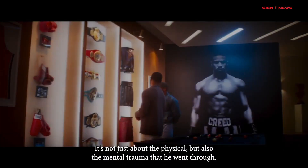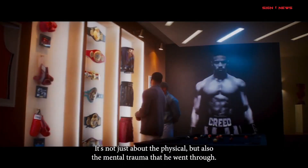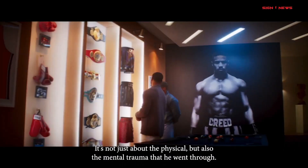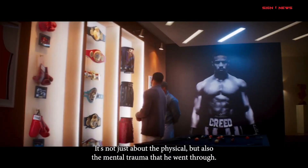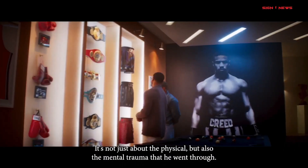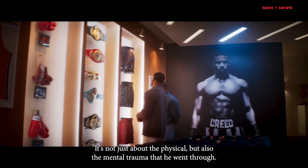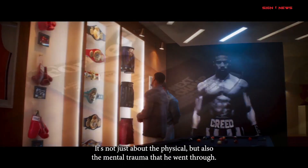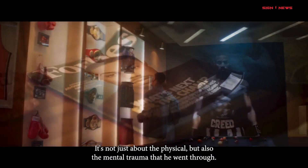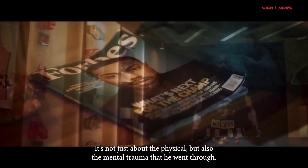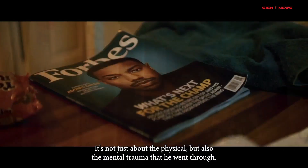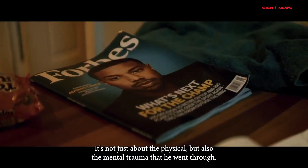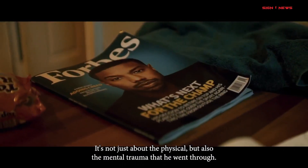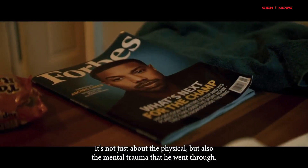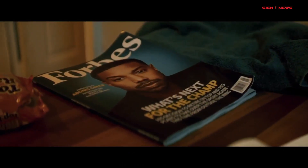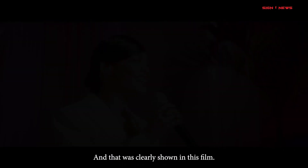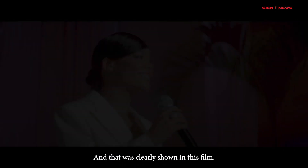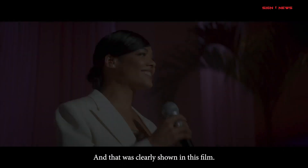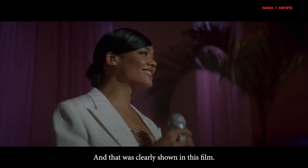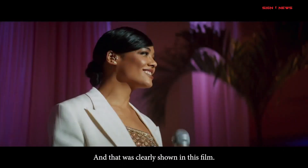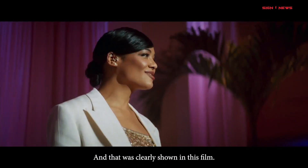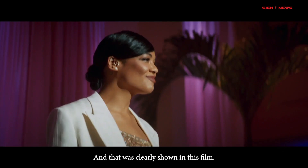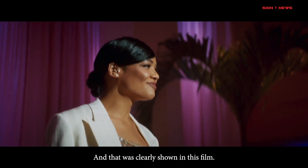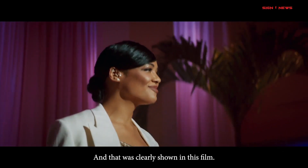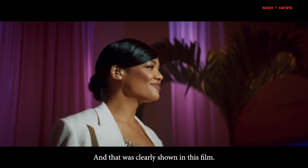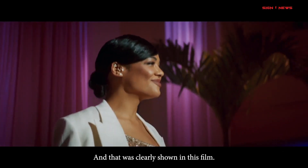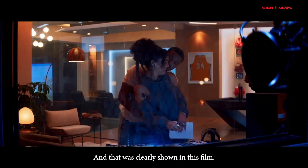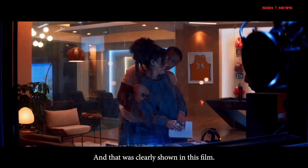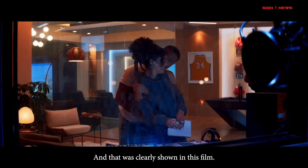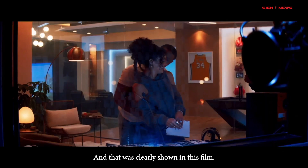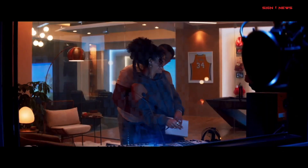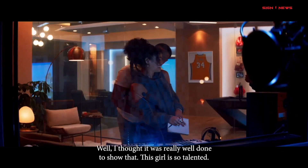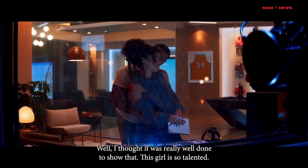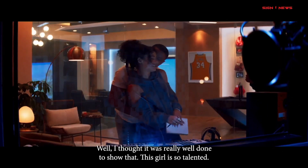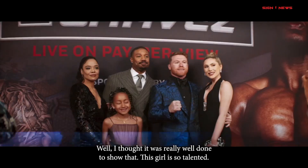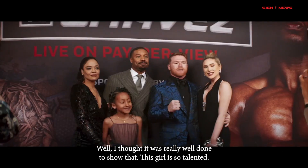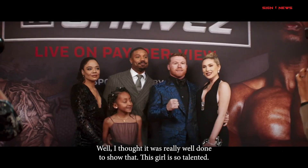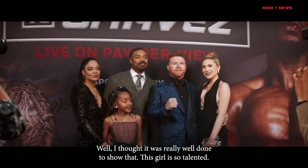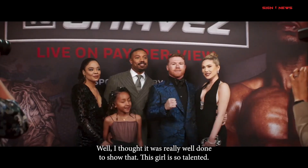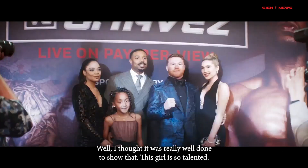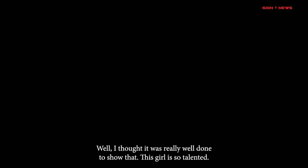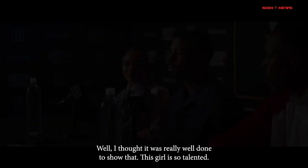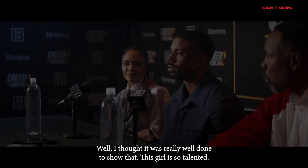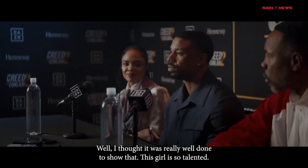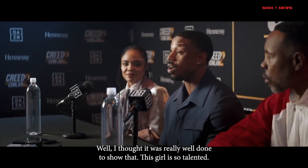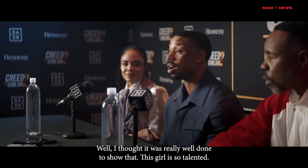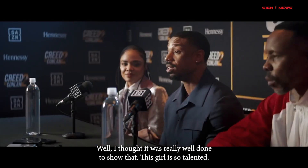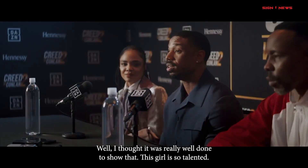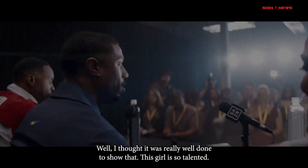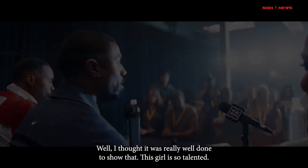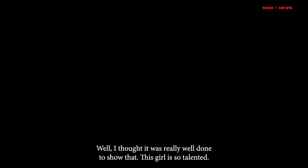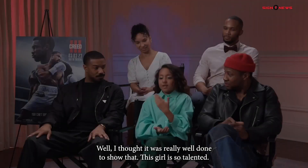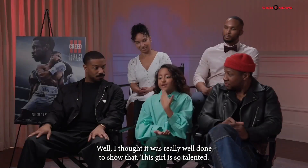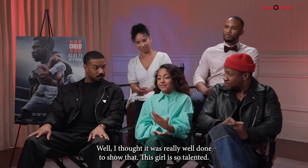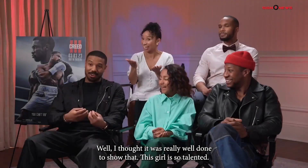deputies say a toddler we don't know his age stood up put his hands on his hips and told